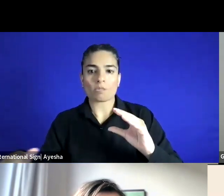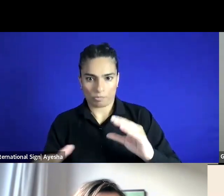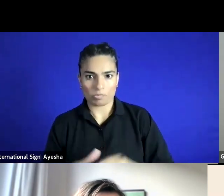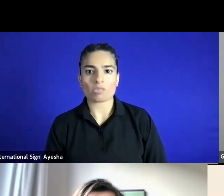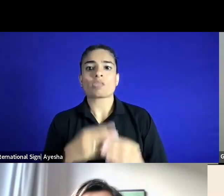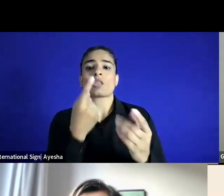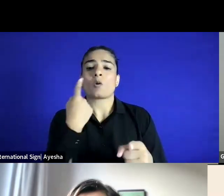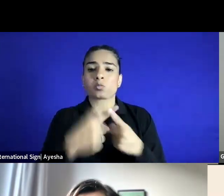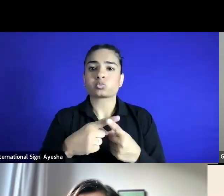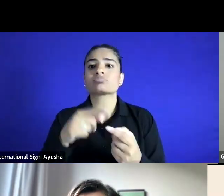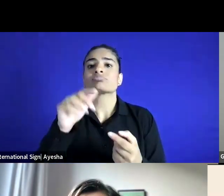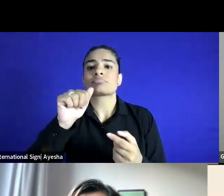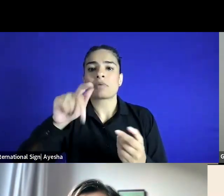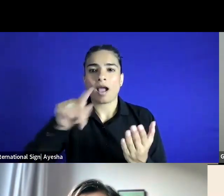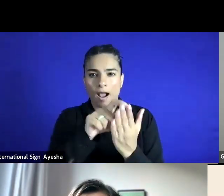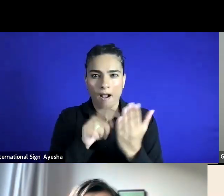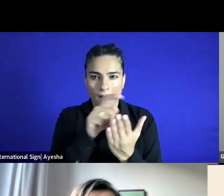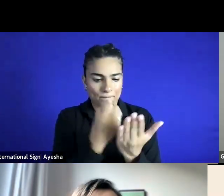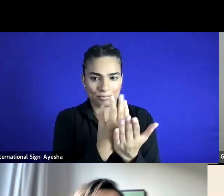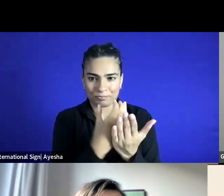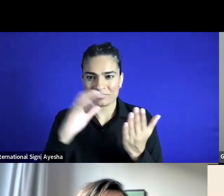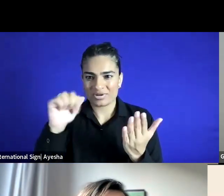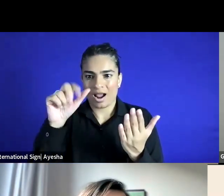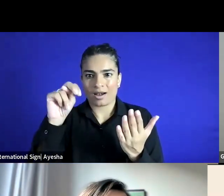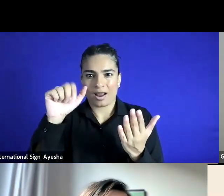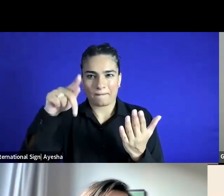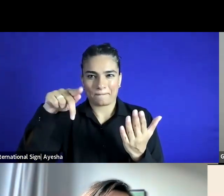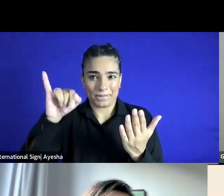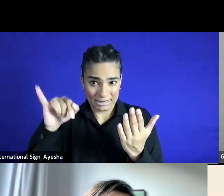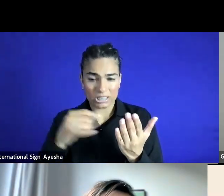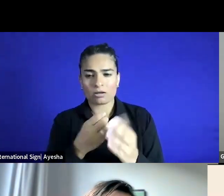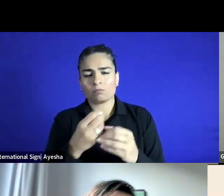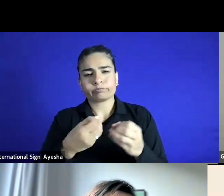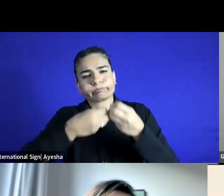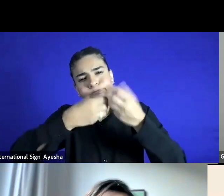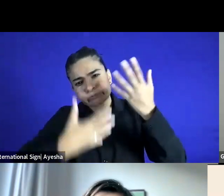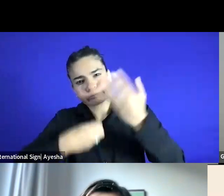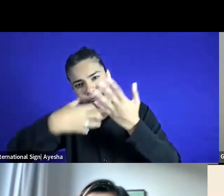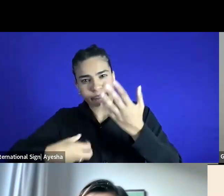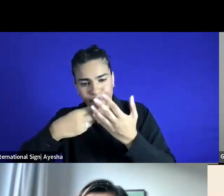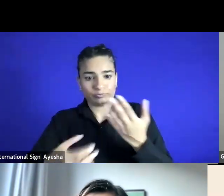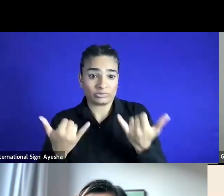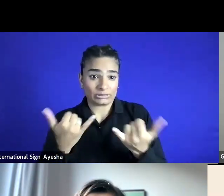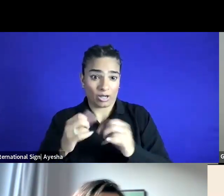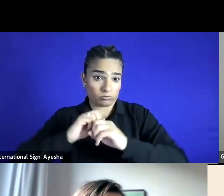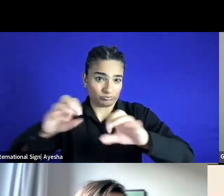with a lot more detail, than what we are sharing right now. So just letting you know that these are bullet points,